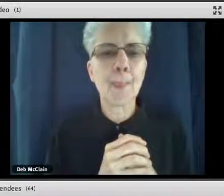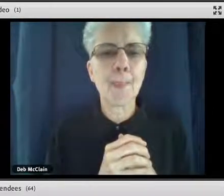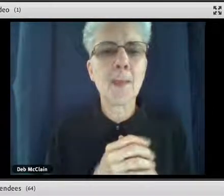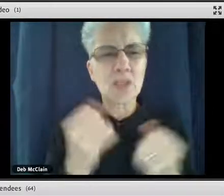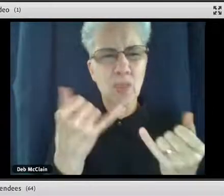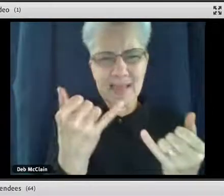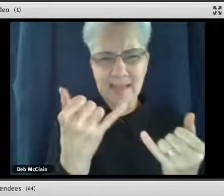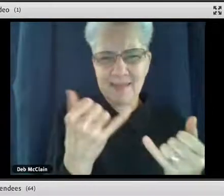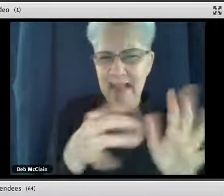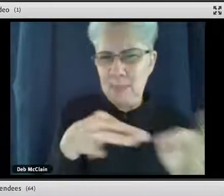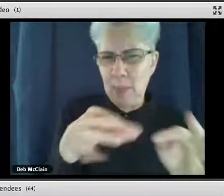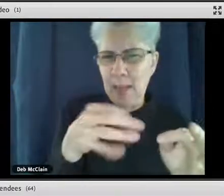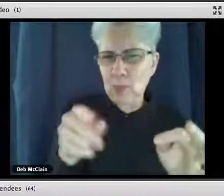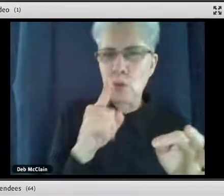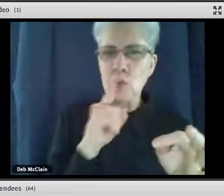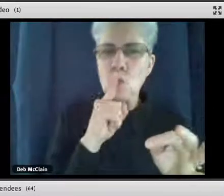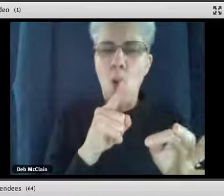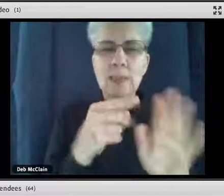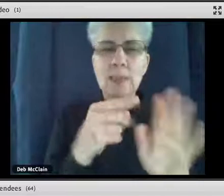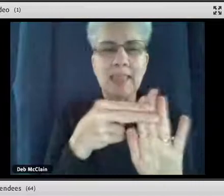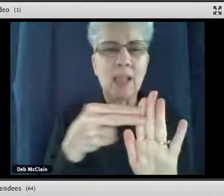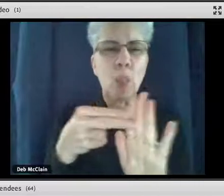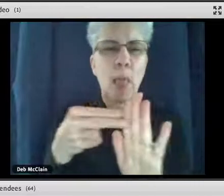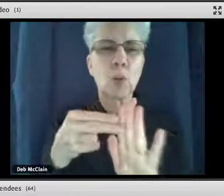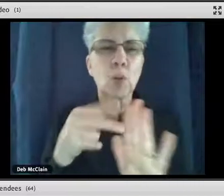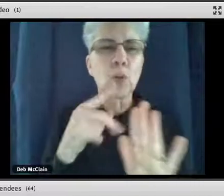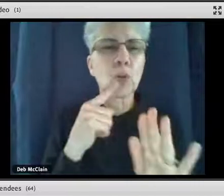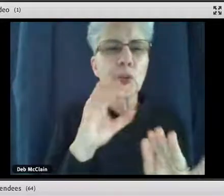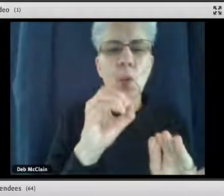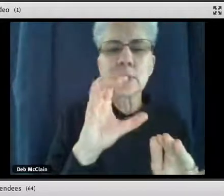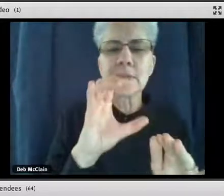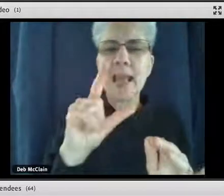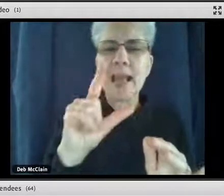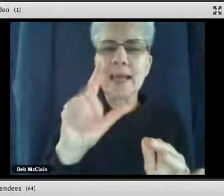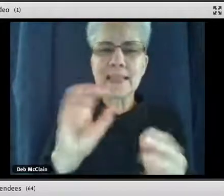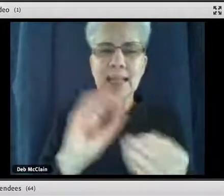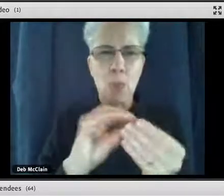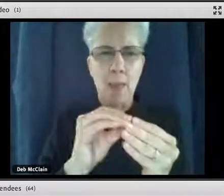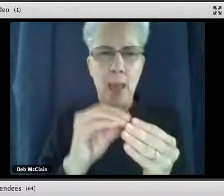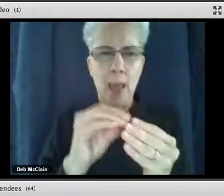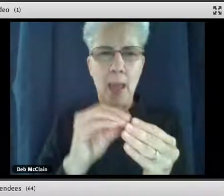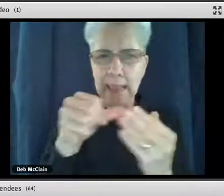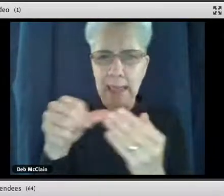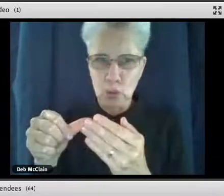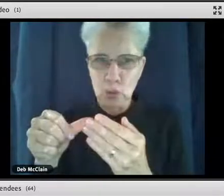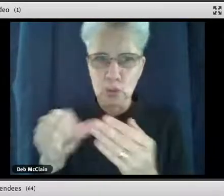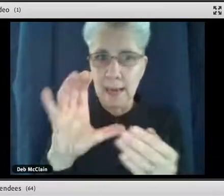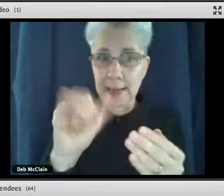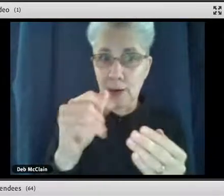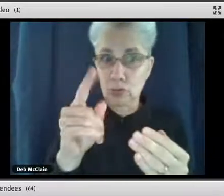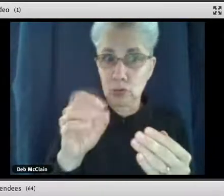So you kind of know what these are, but these are labeled using OCLC mnemonics.